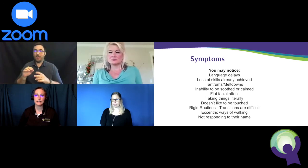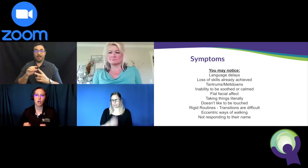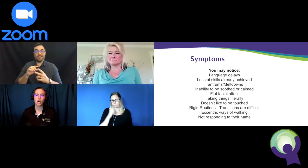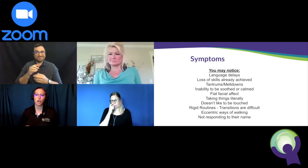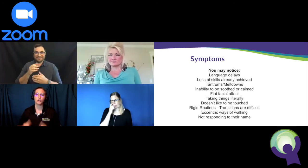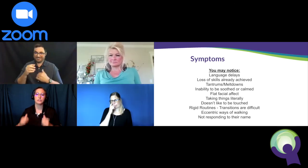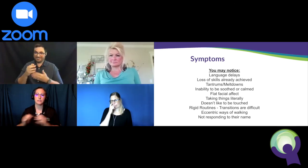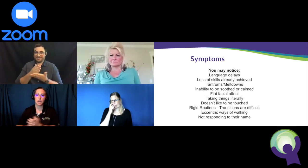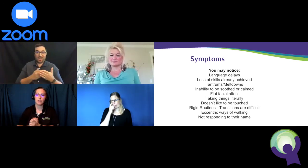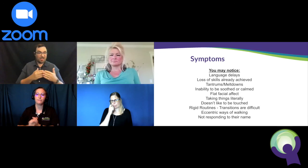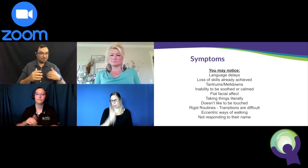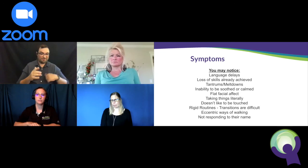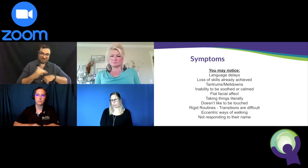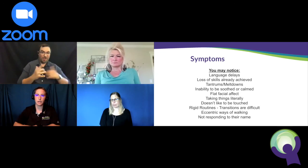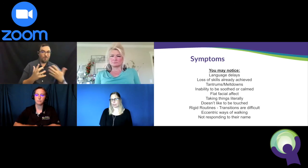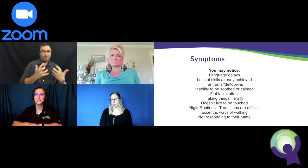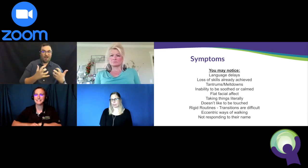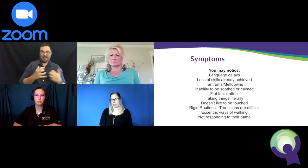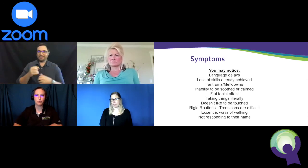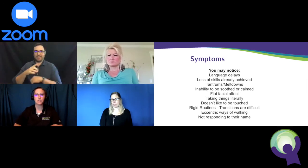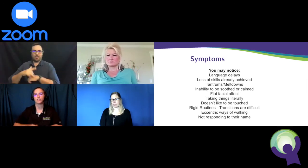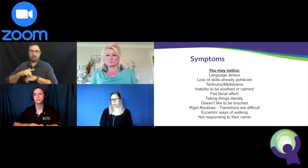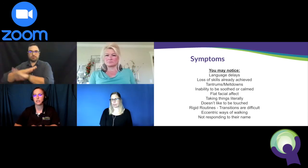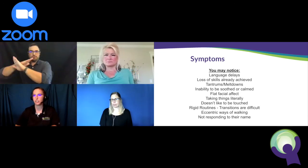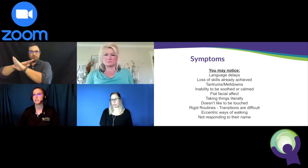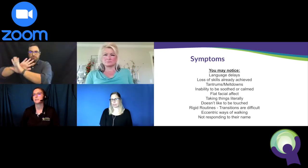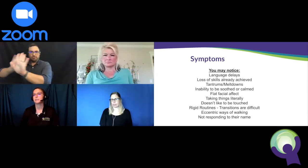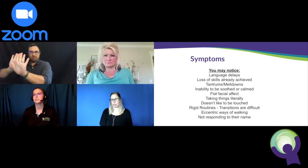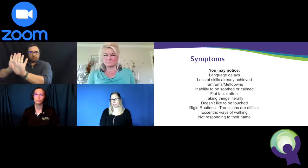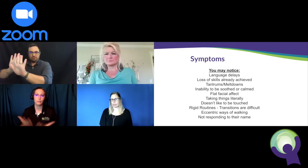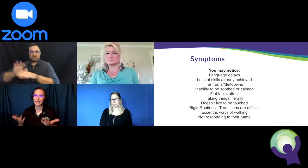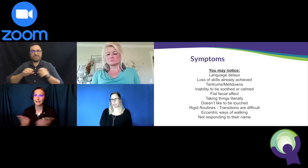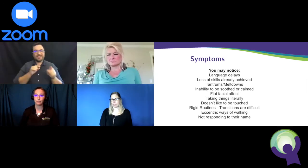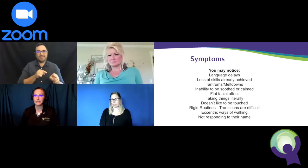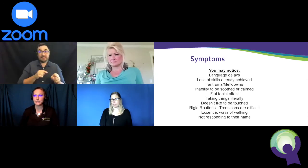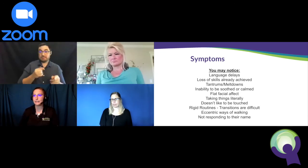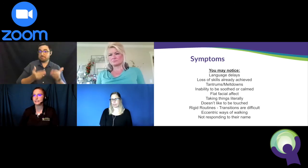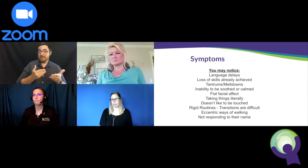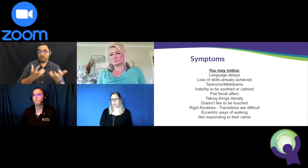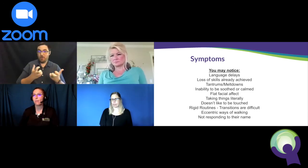hard tough, deep pressure touches. So again it really depends.